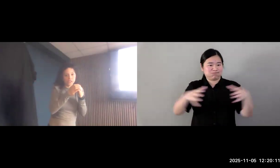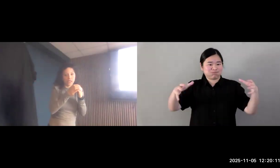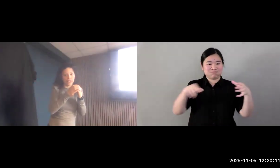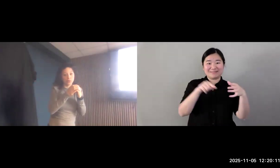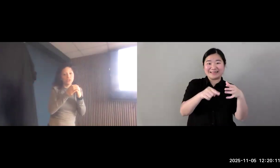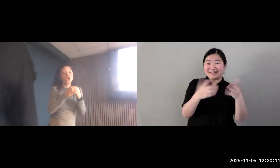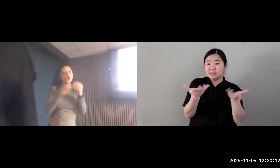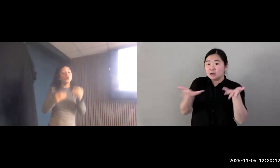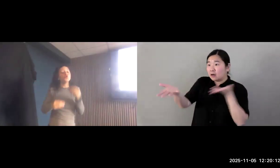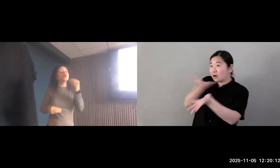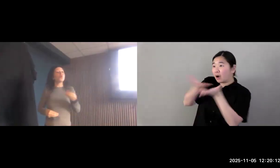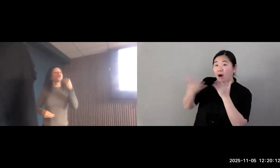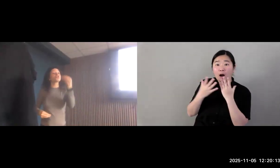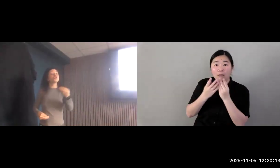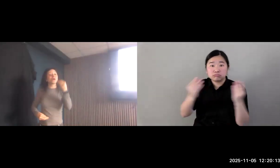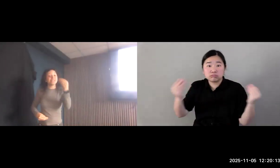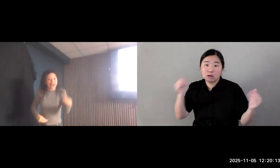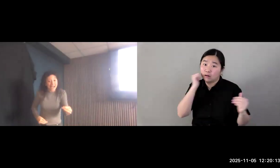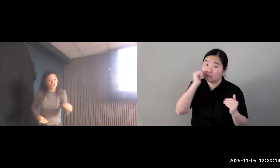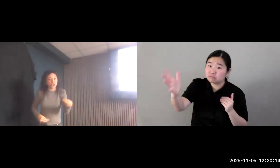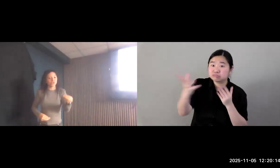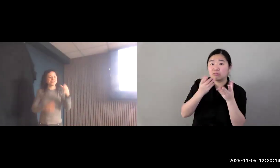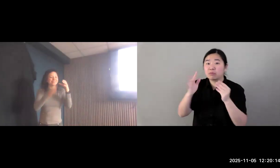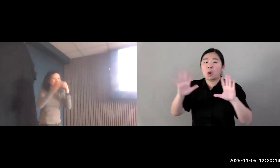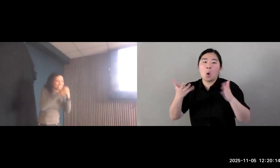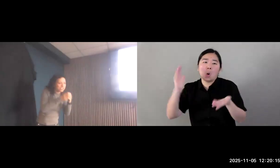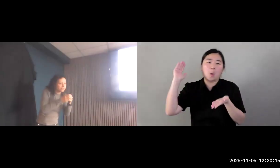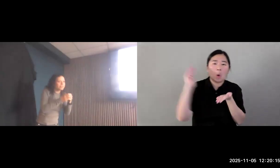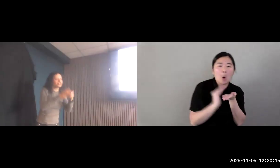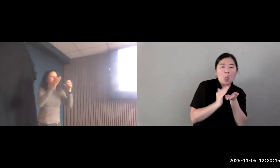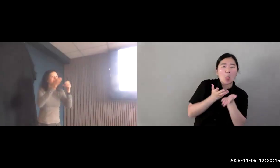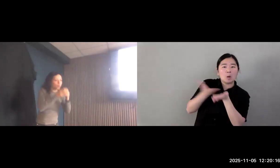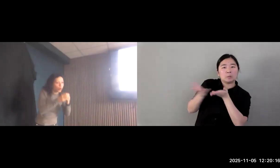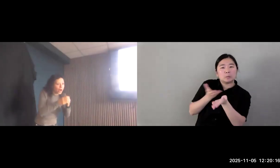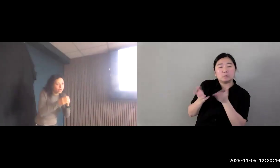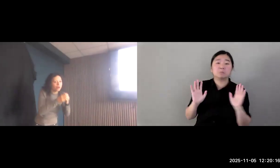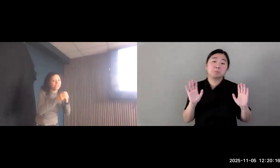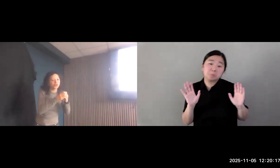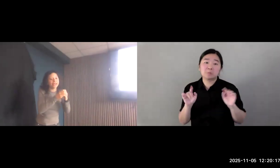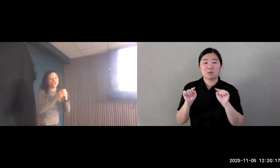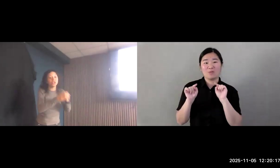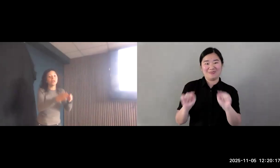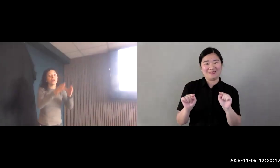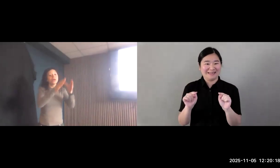sign language use more constructed action, so it's a less conventionalized, more iconic strategy.